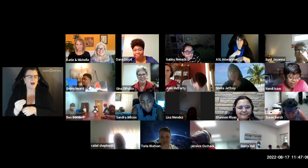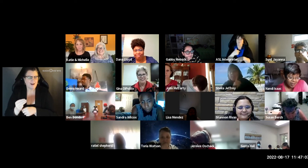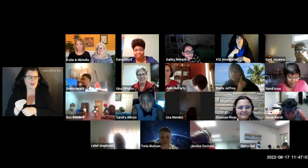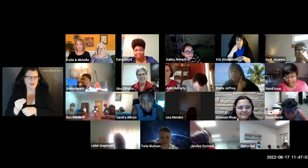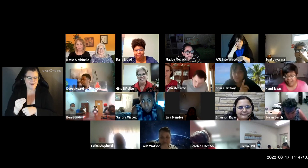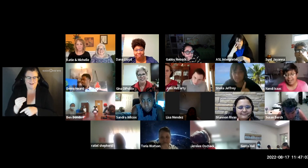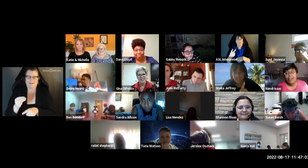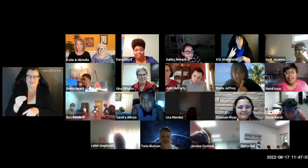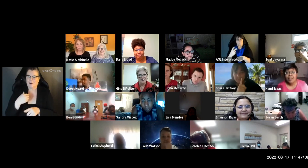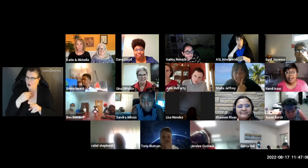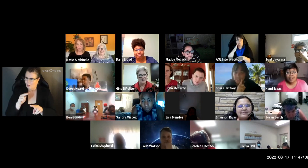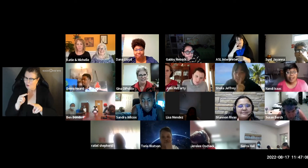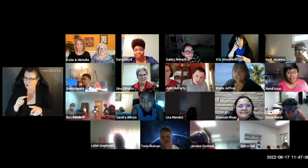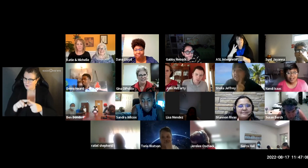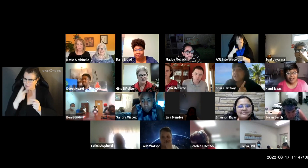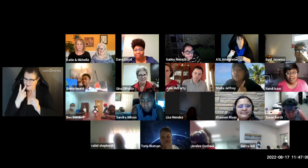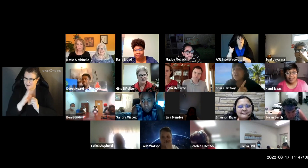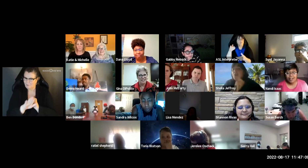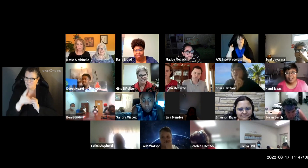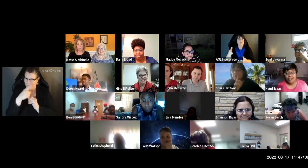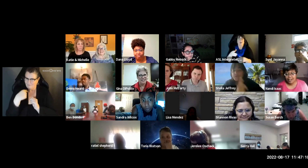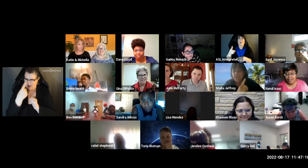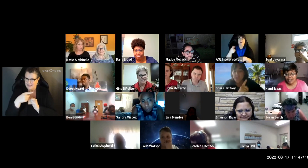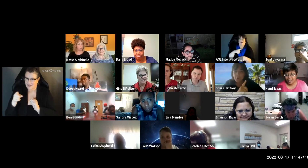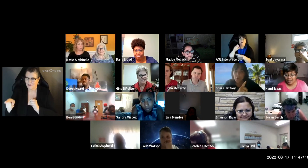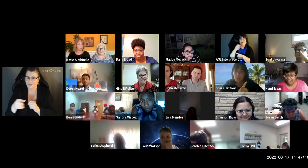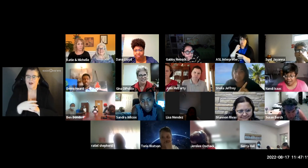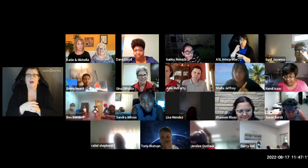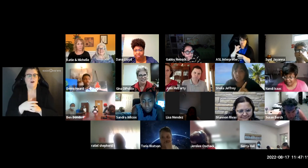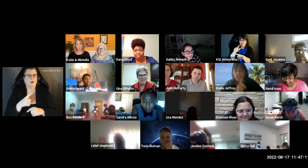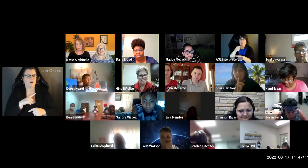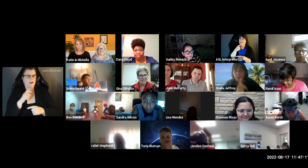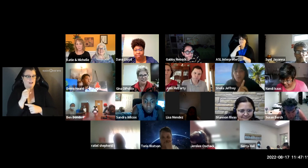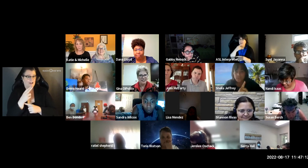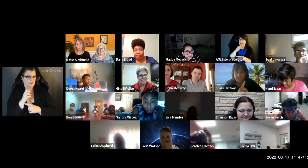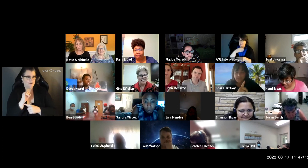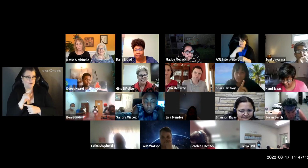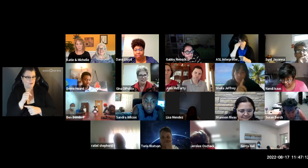and then also Michelle didn't tell you the little secret where you tap on our website and go to the